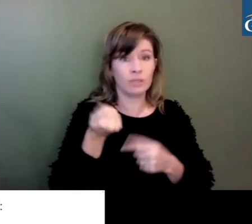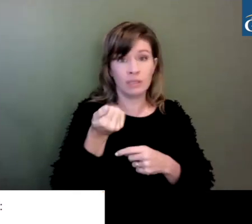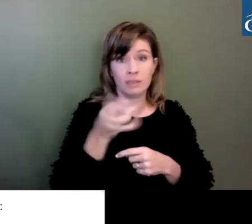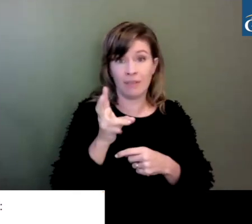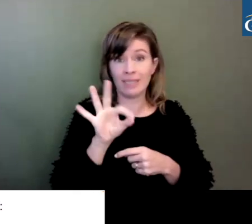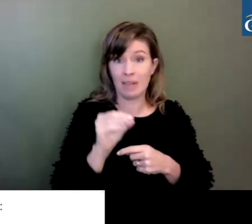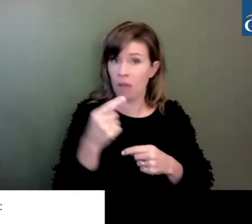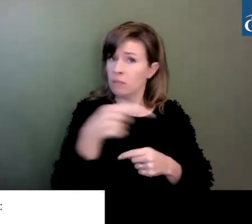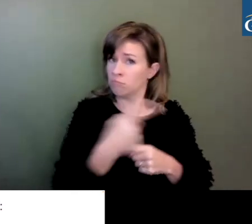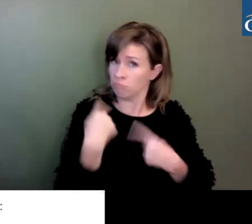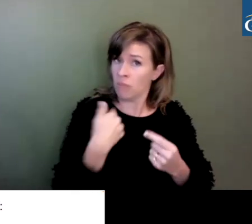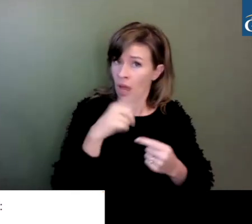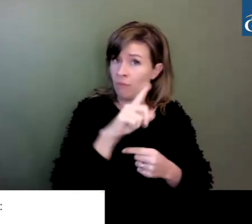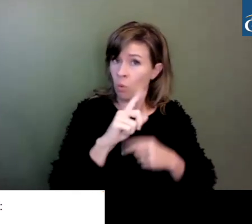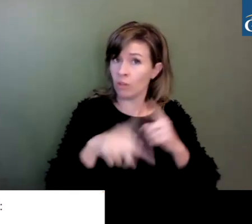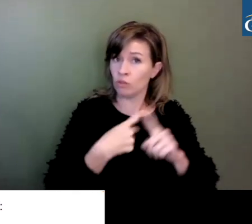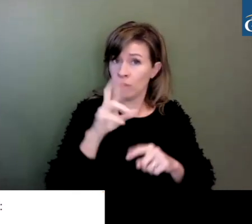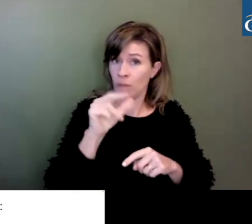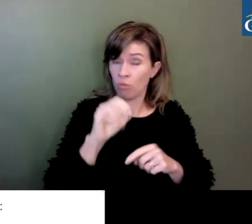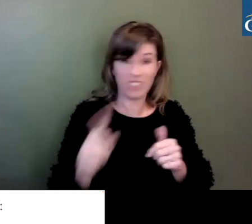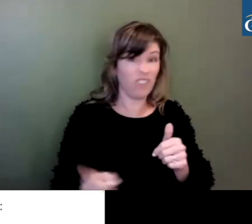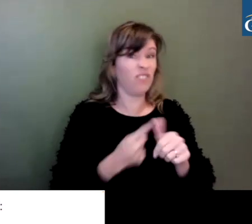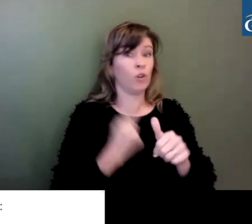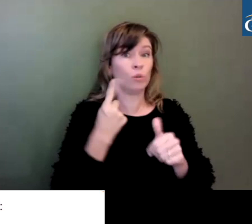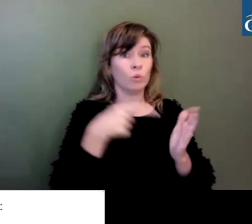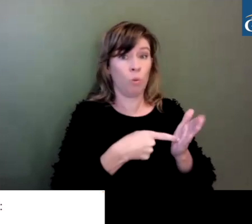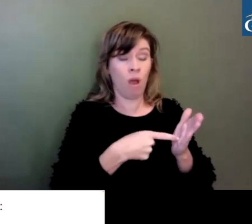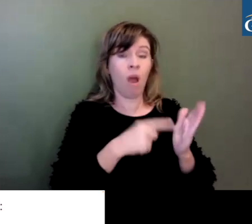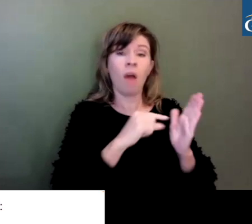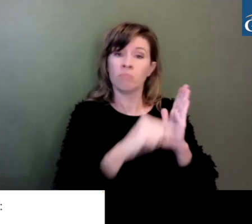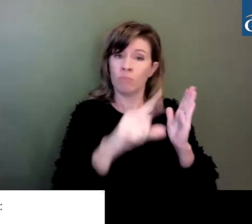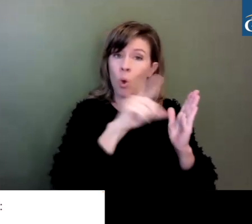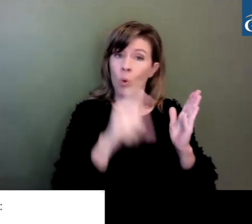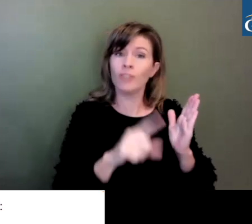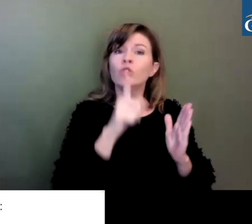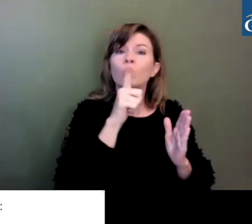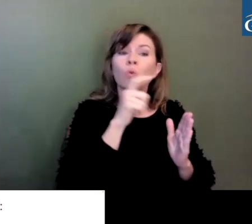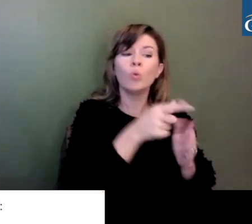the first original census we' ve asked who was free and